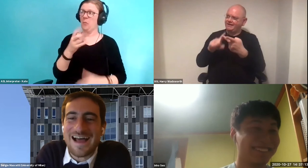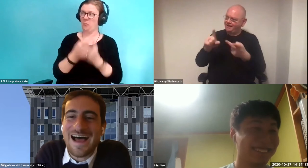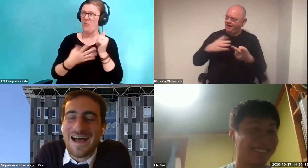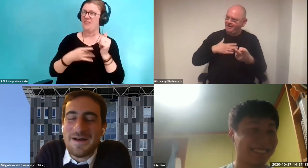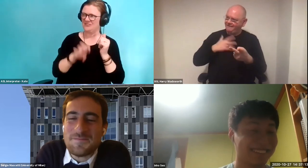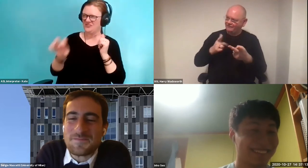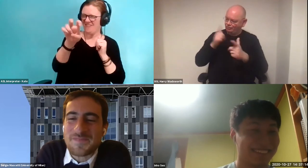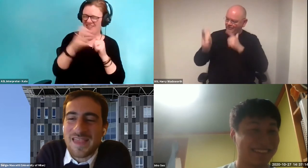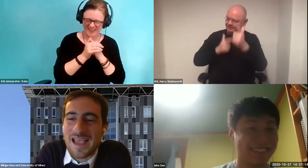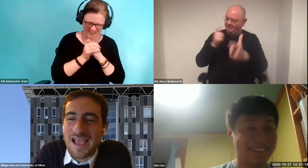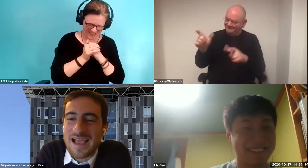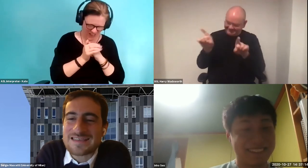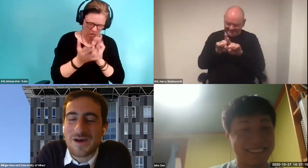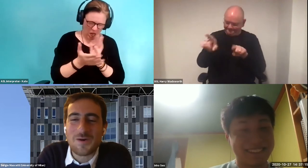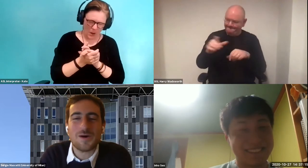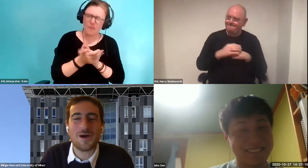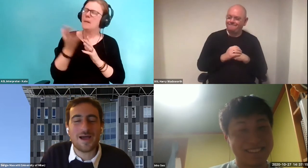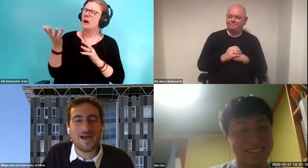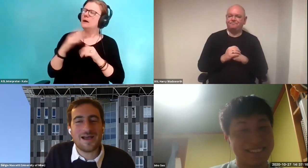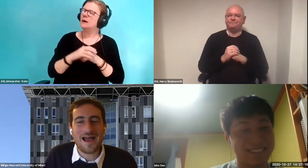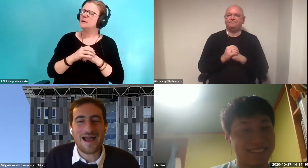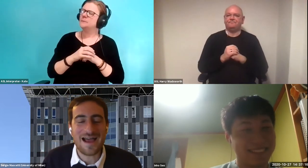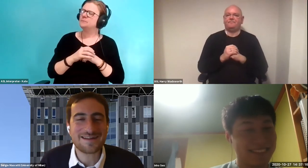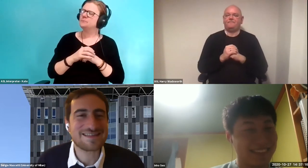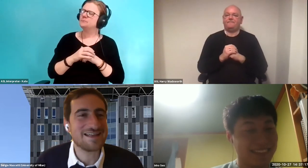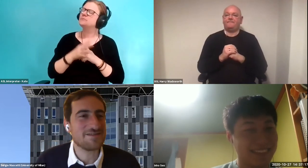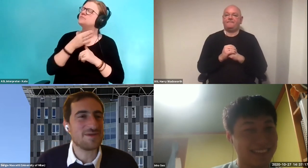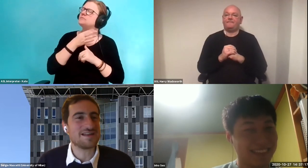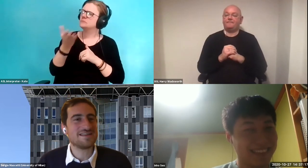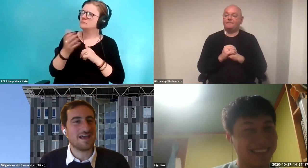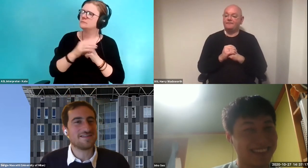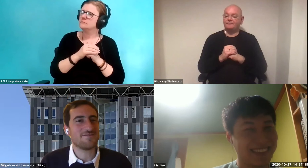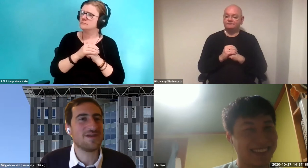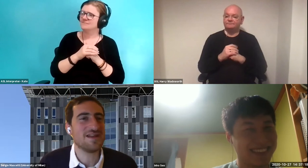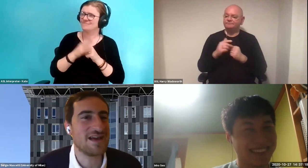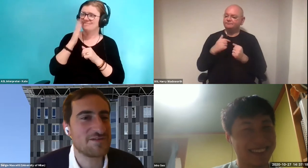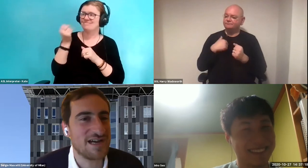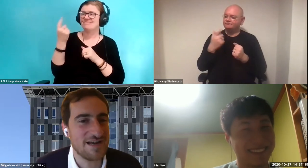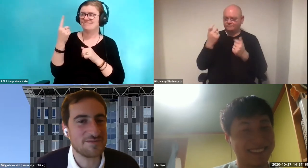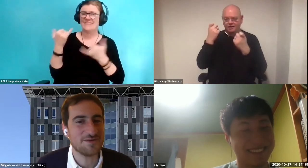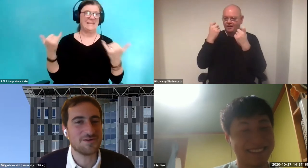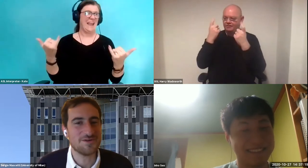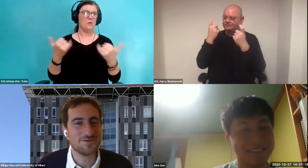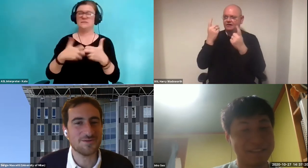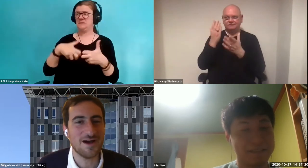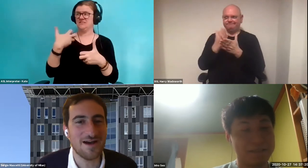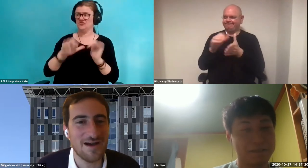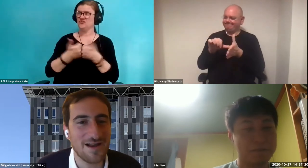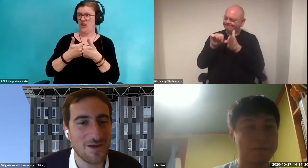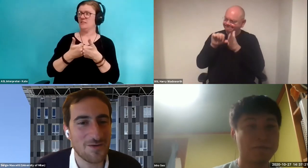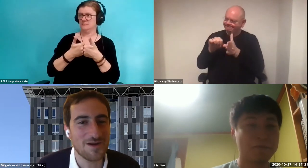um so uh I understand this have been a this has been a tough time for for you uh alone